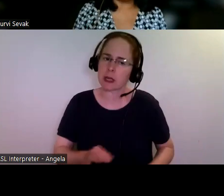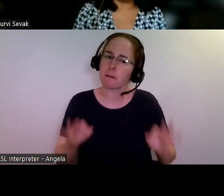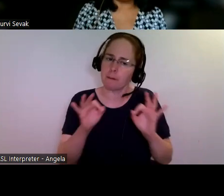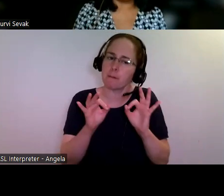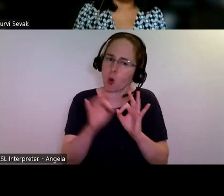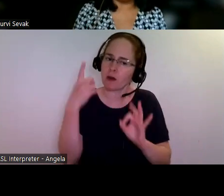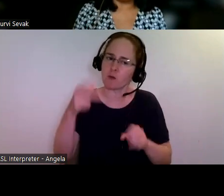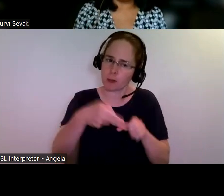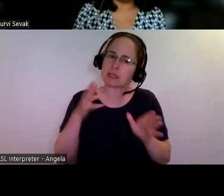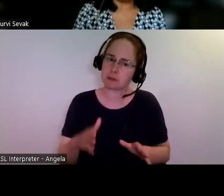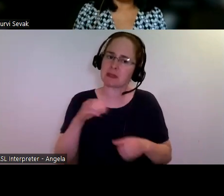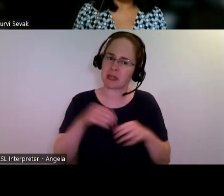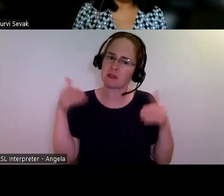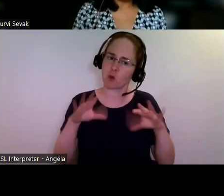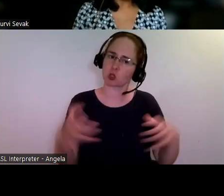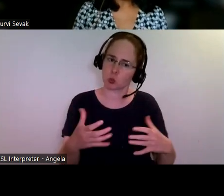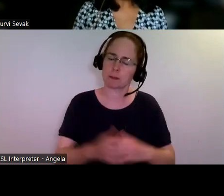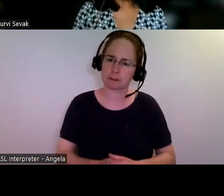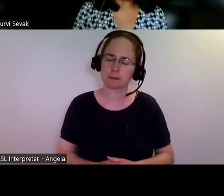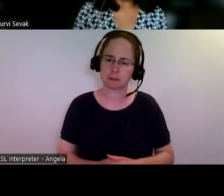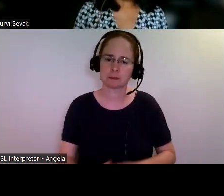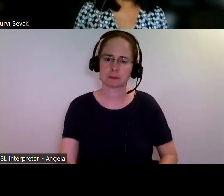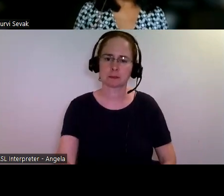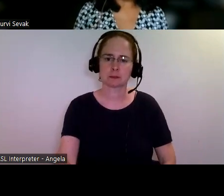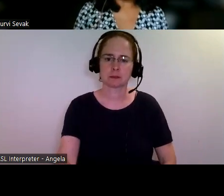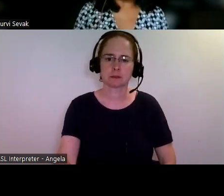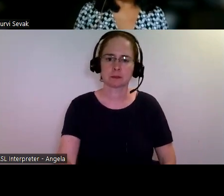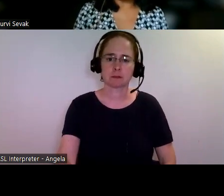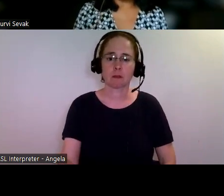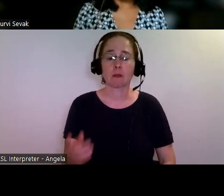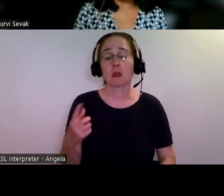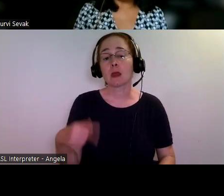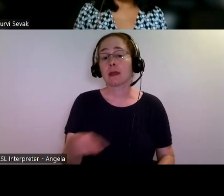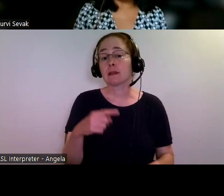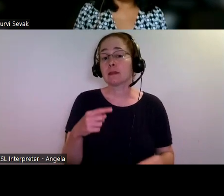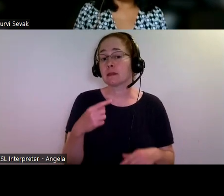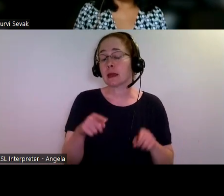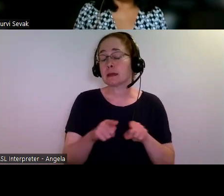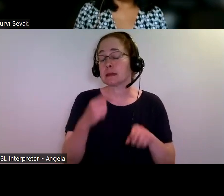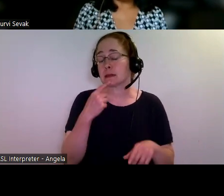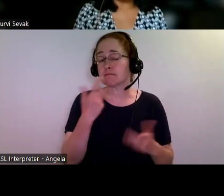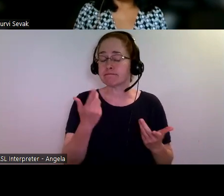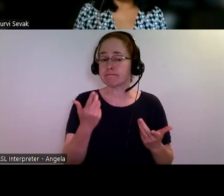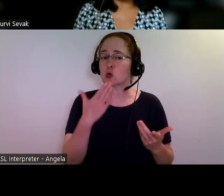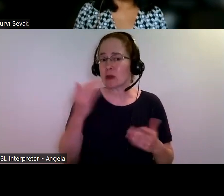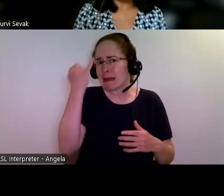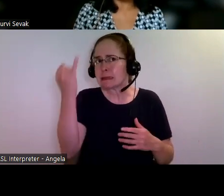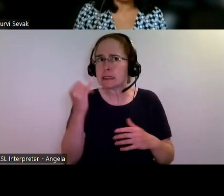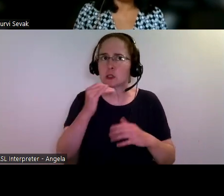participants of the focus groups. They said it was good to specify expectations of participants